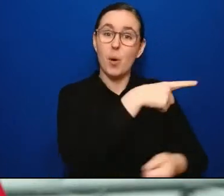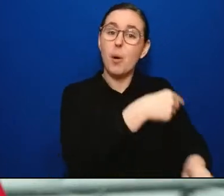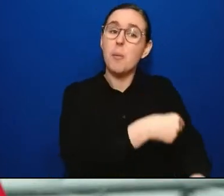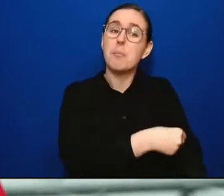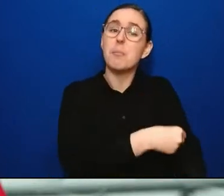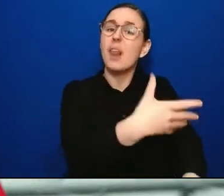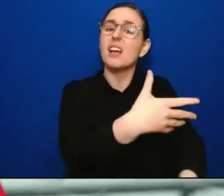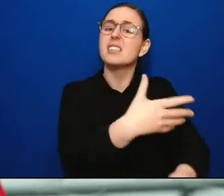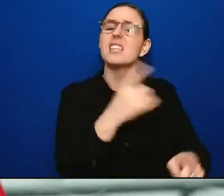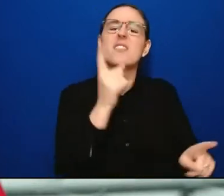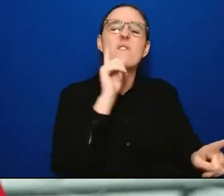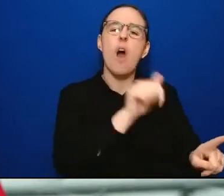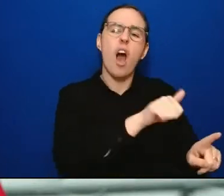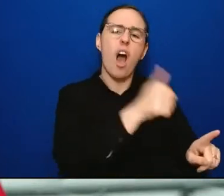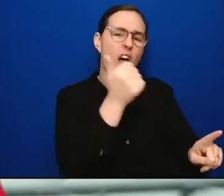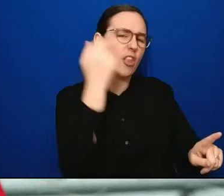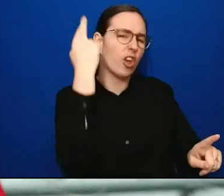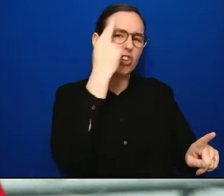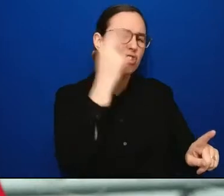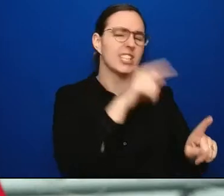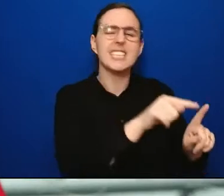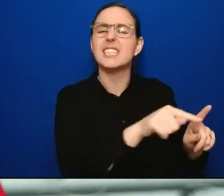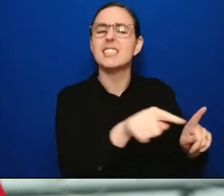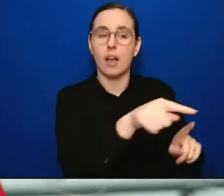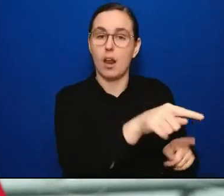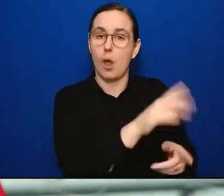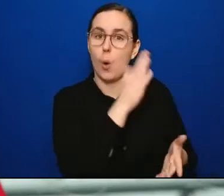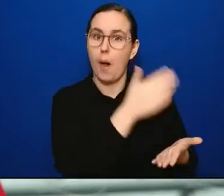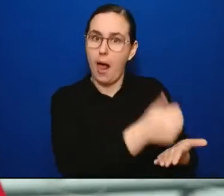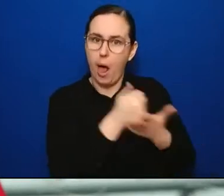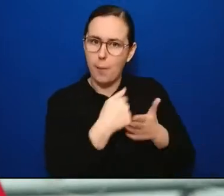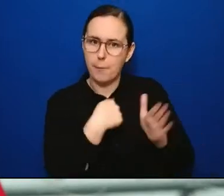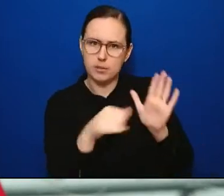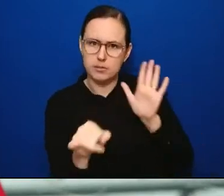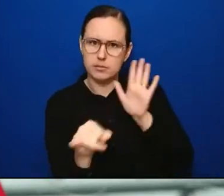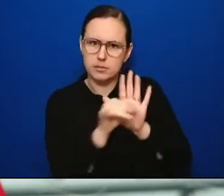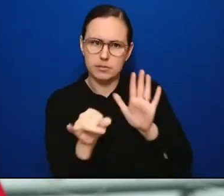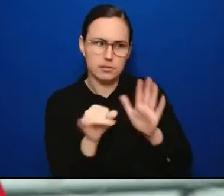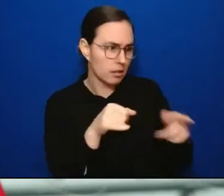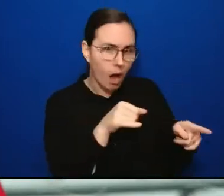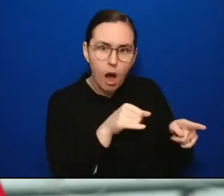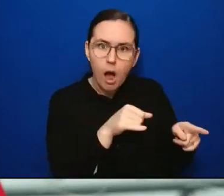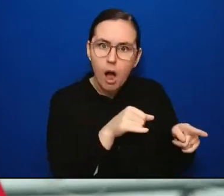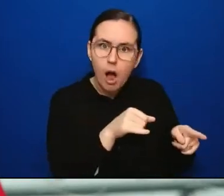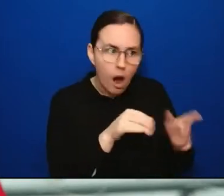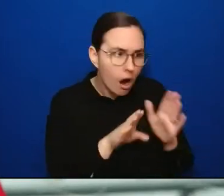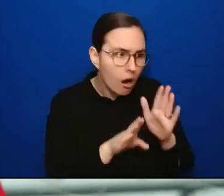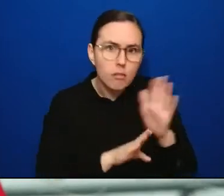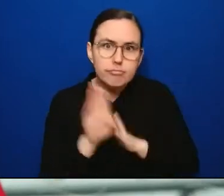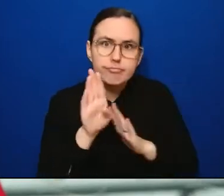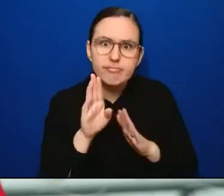reasons to help us understand if we're seeing an increase in and